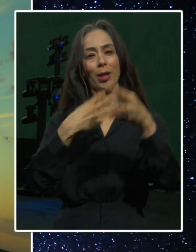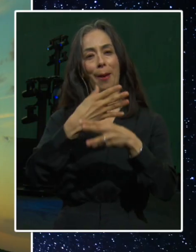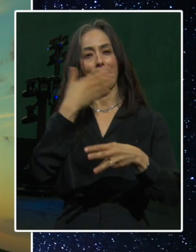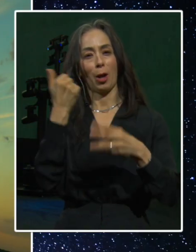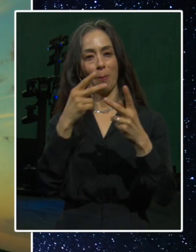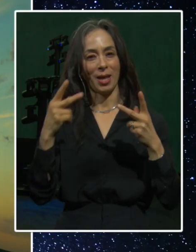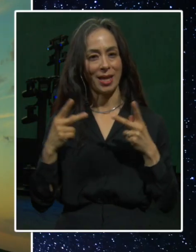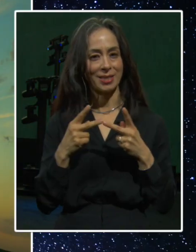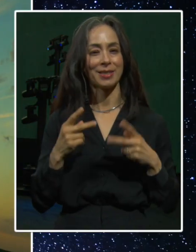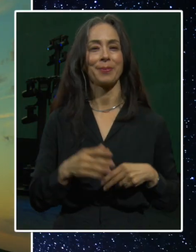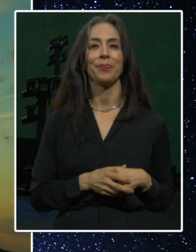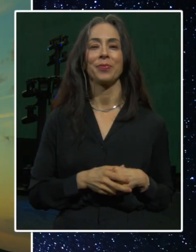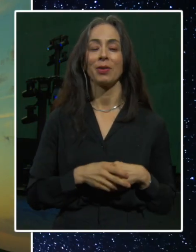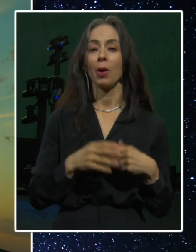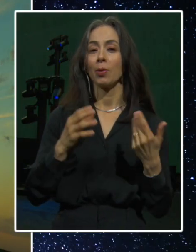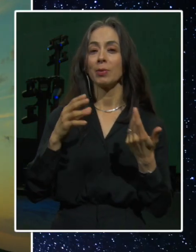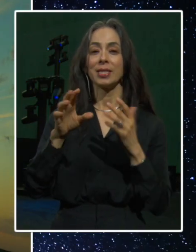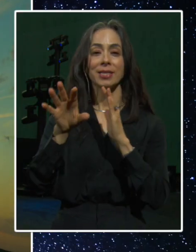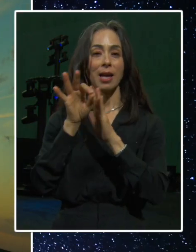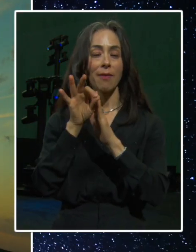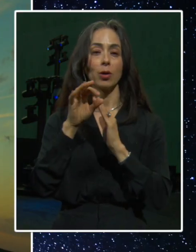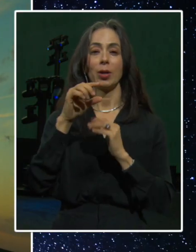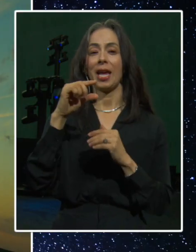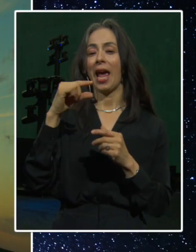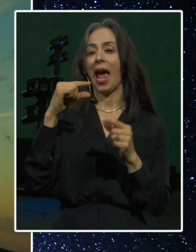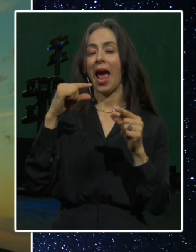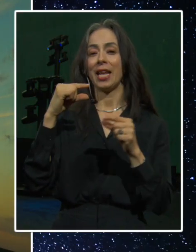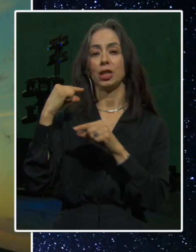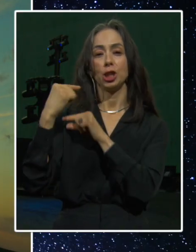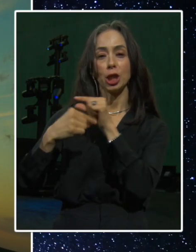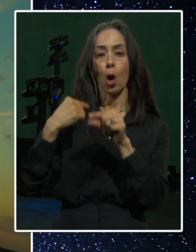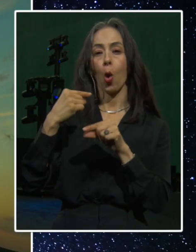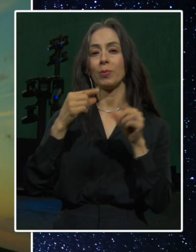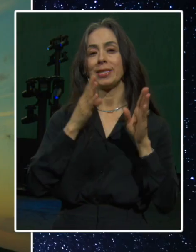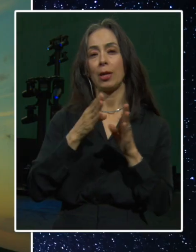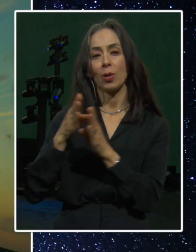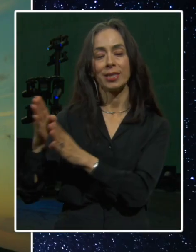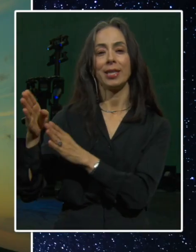From drug discovery and genome sequencing to advanced manufacturing